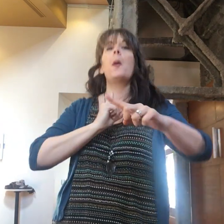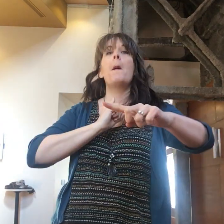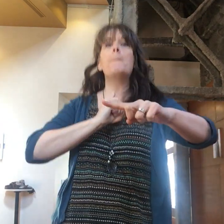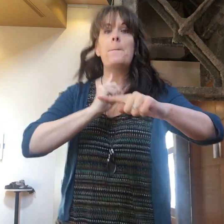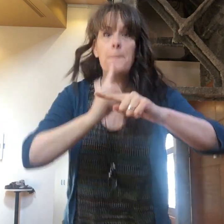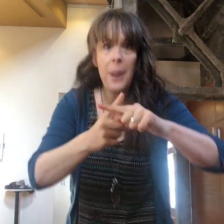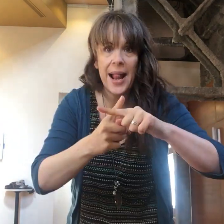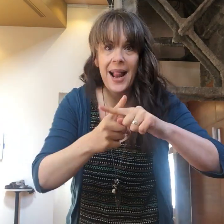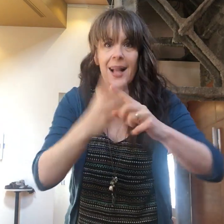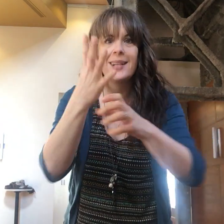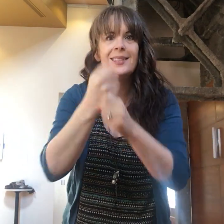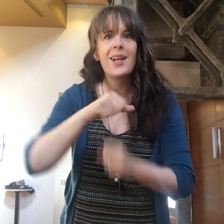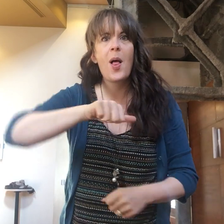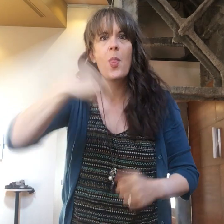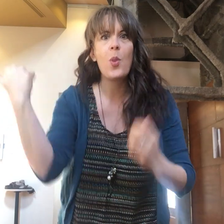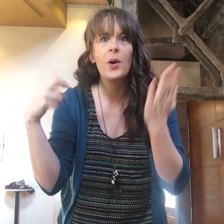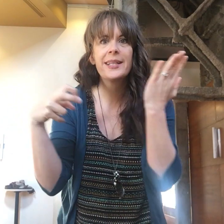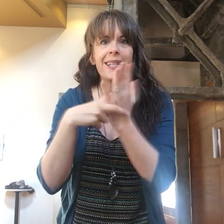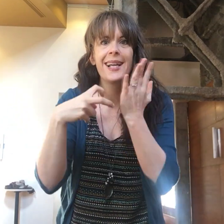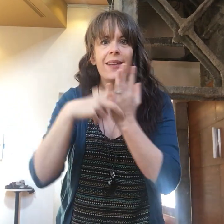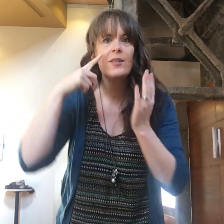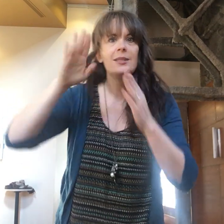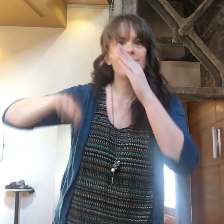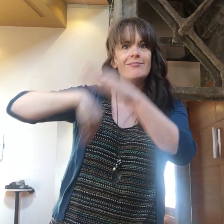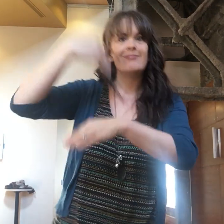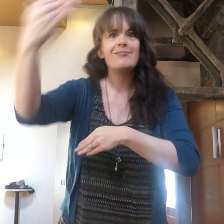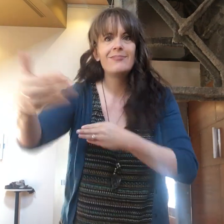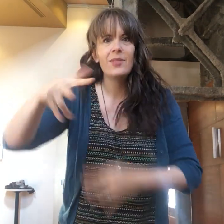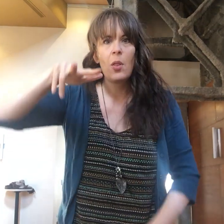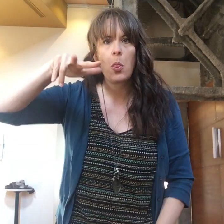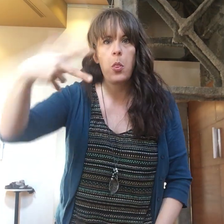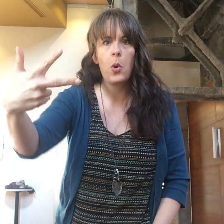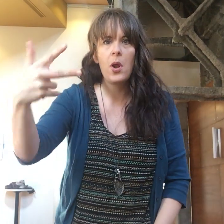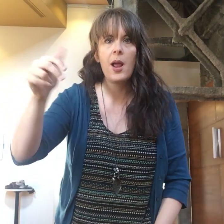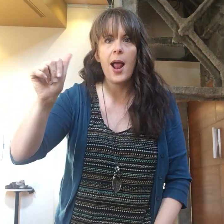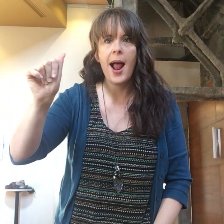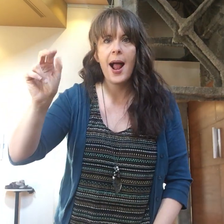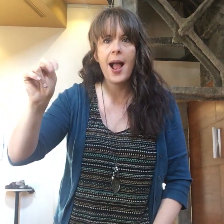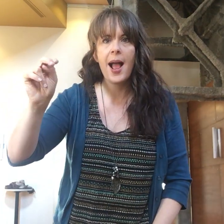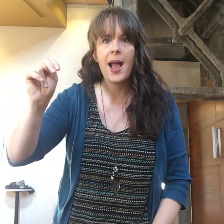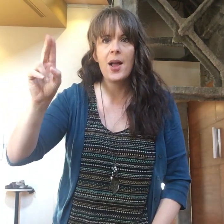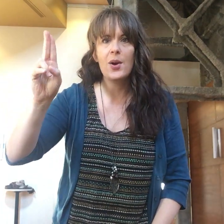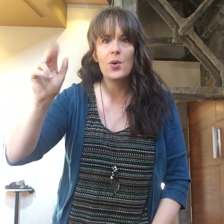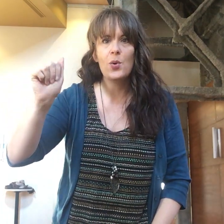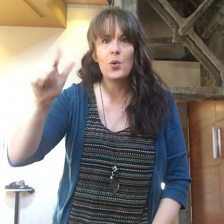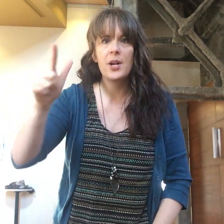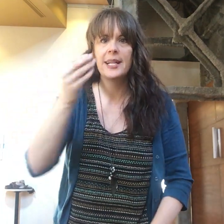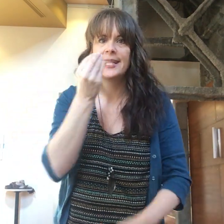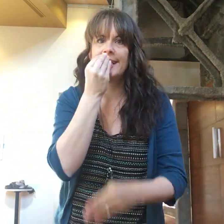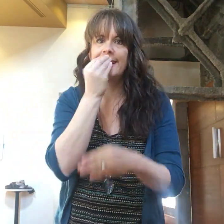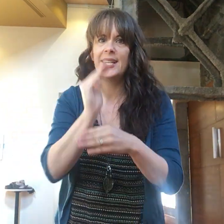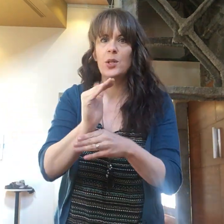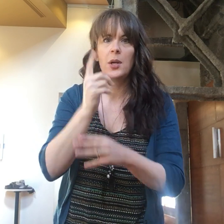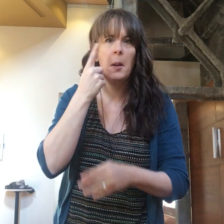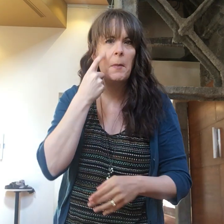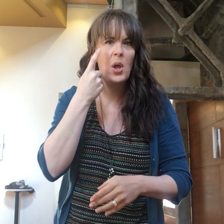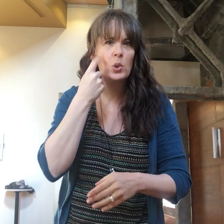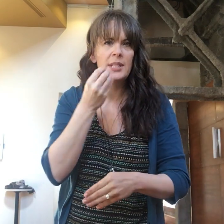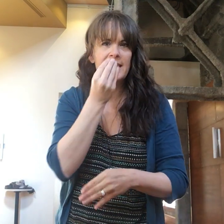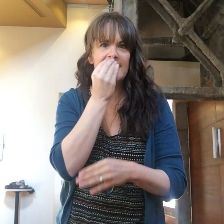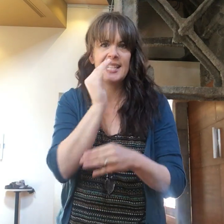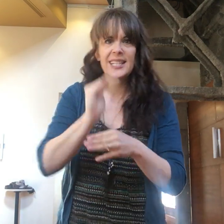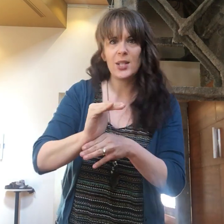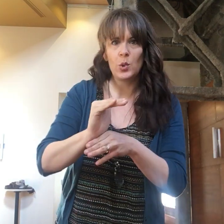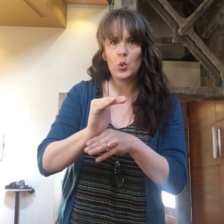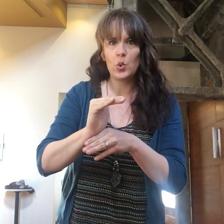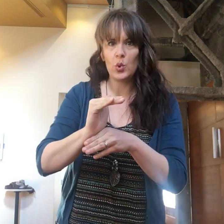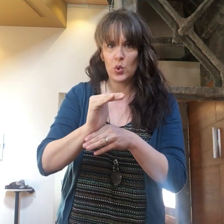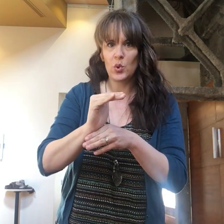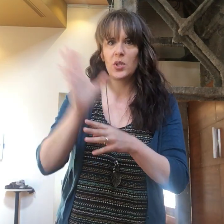Plus there will be another tickets for our next 3rd Annual Mystery Dinner Party